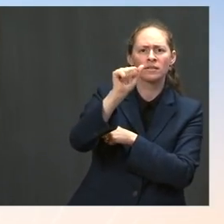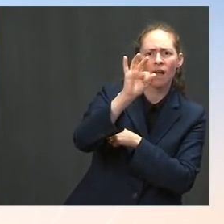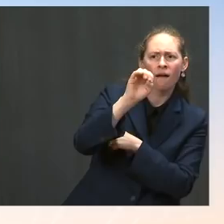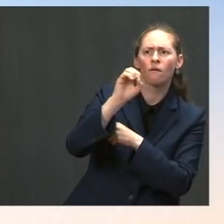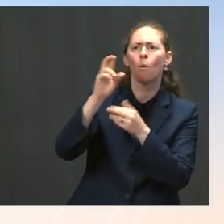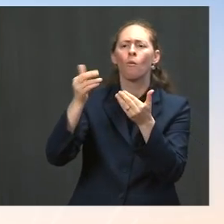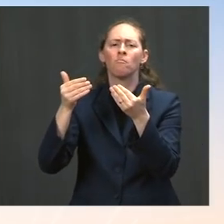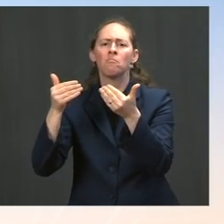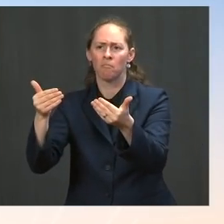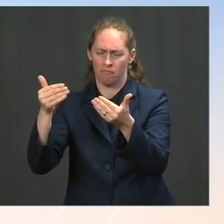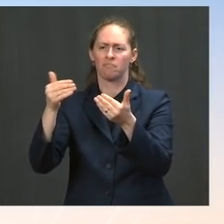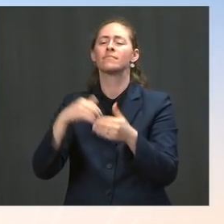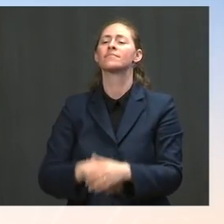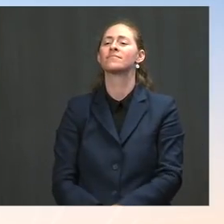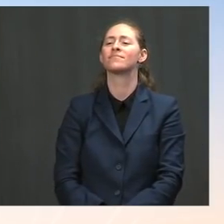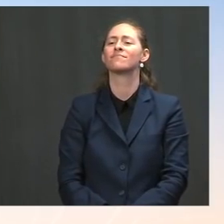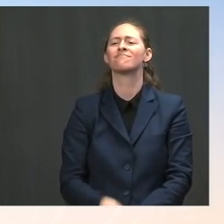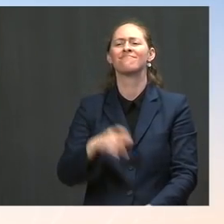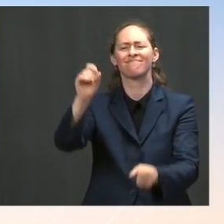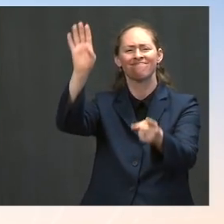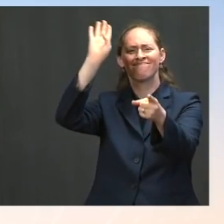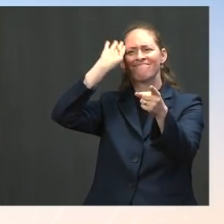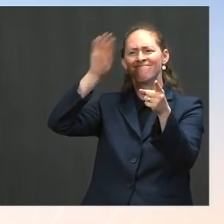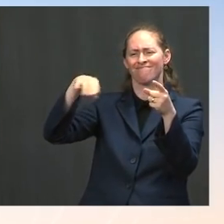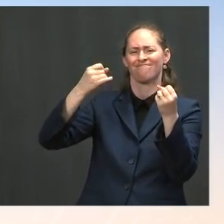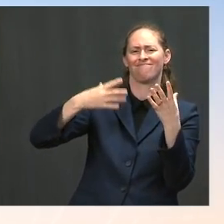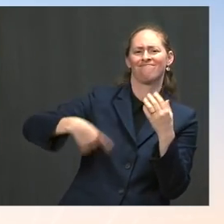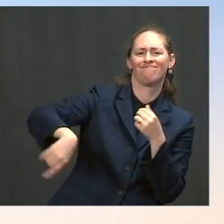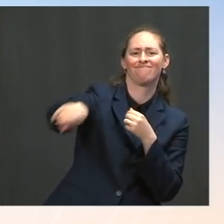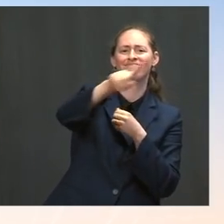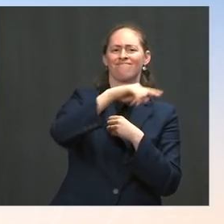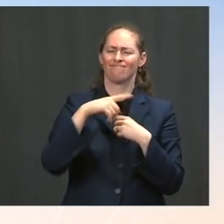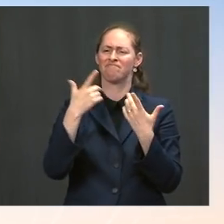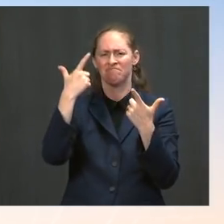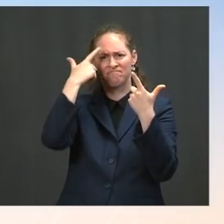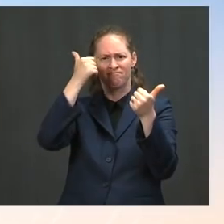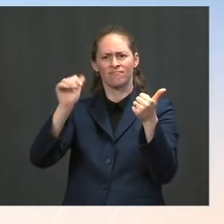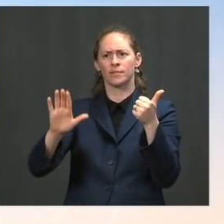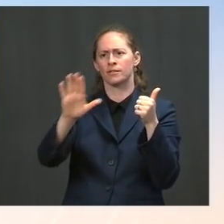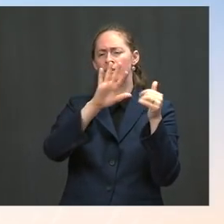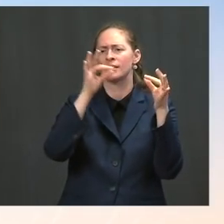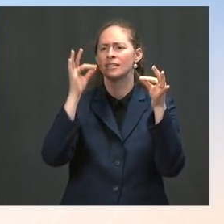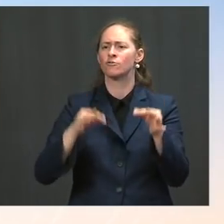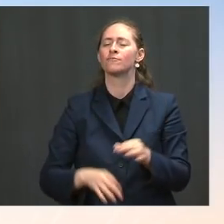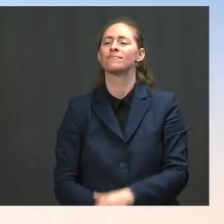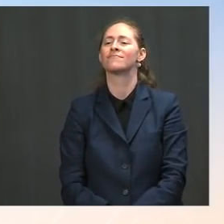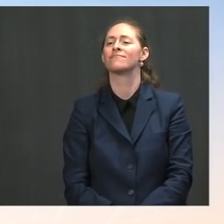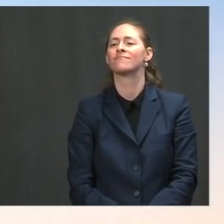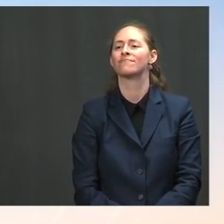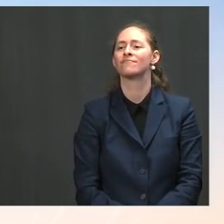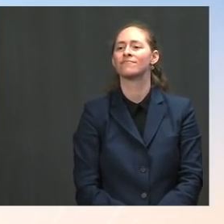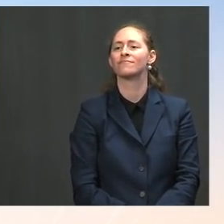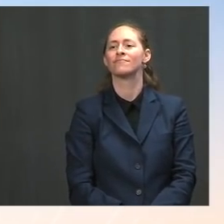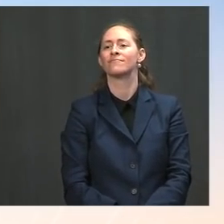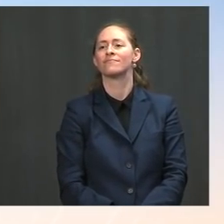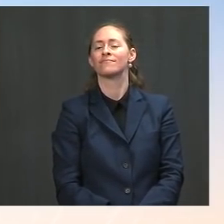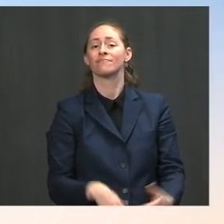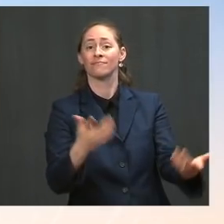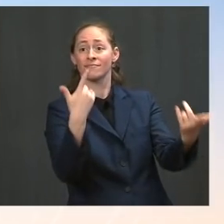As it relates to travel restrictions for the -- for here -- to come to the United States, any decisions about reopening international travel